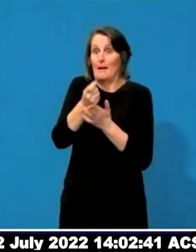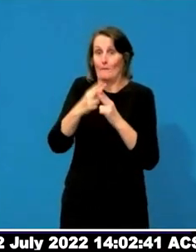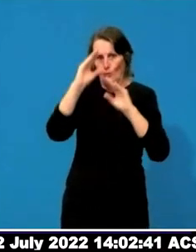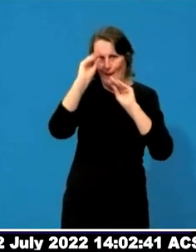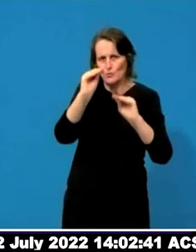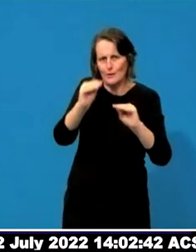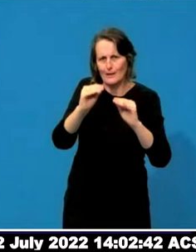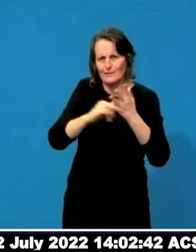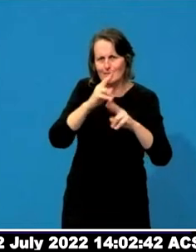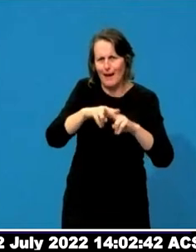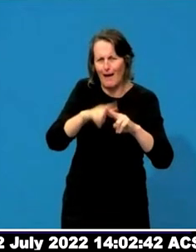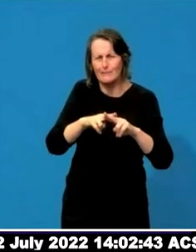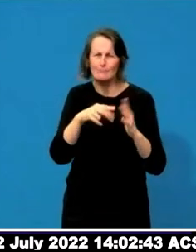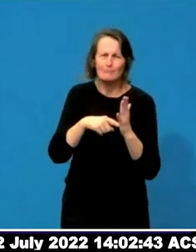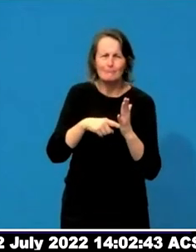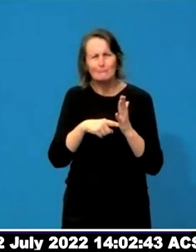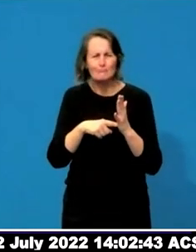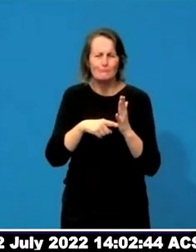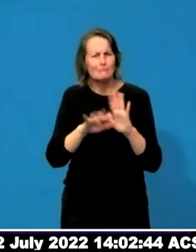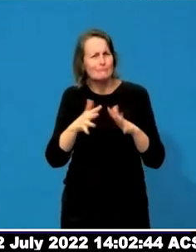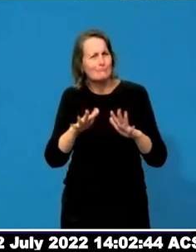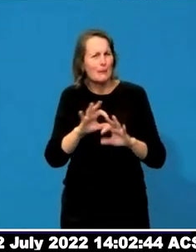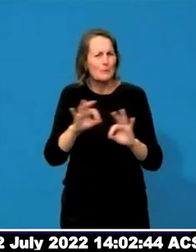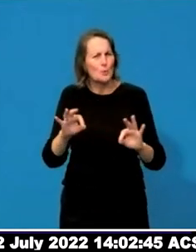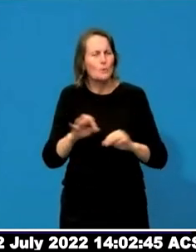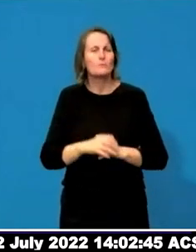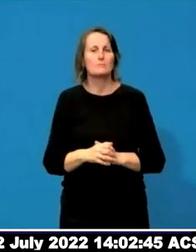I think it makes a lot of sense, because one of the points you make